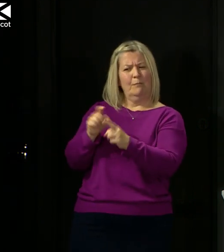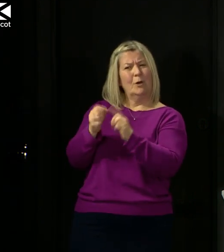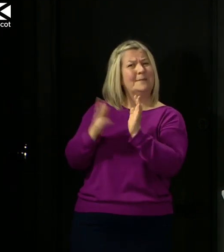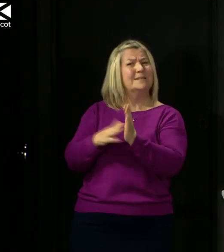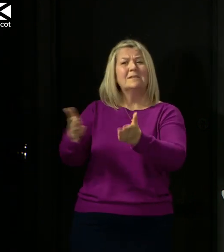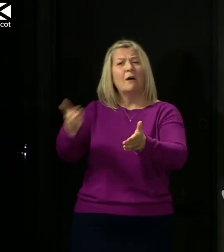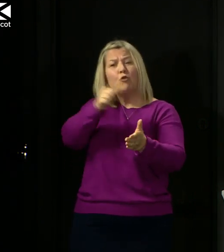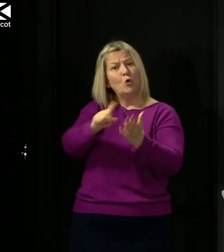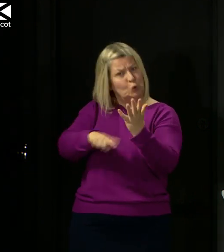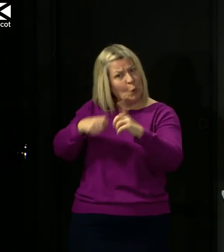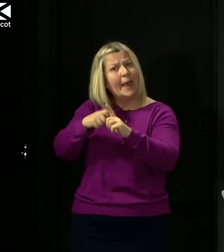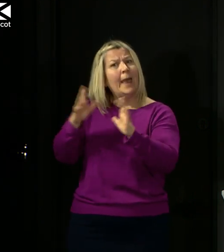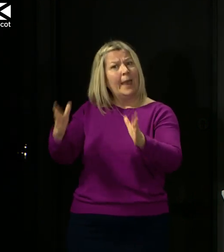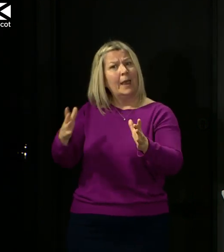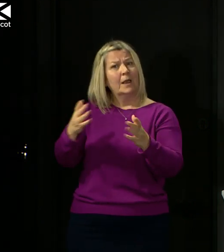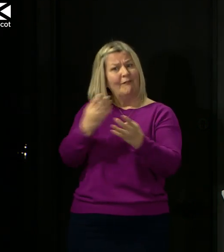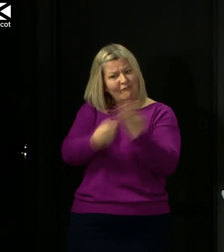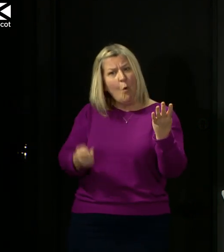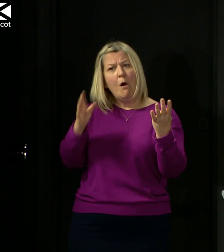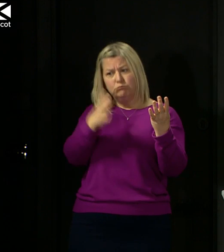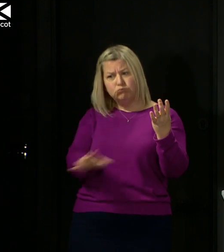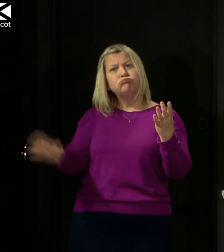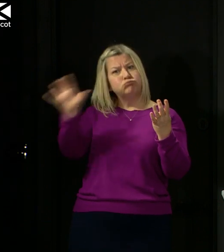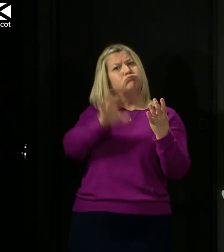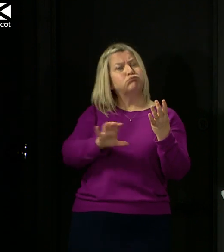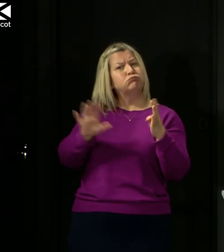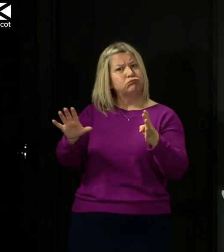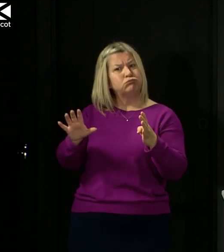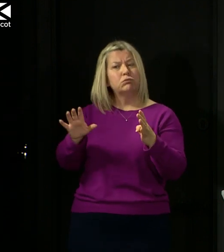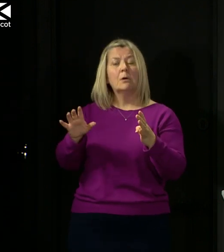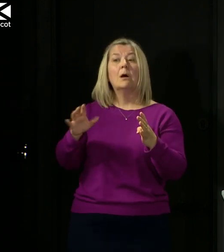it is particularly important for Boris Johnson, when we are announcing decisions that are